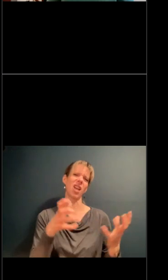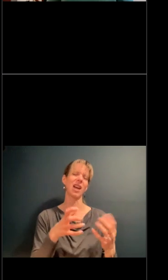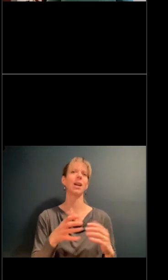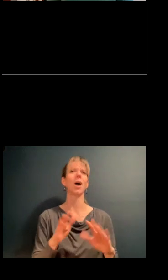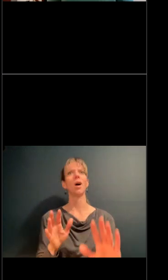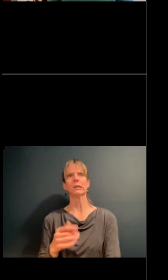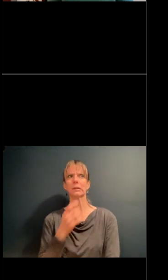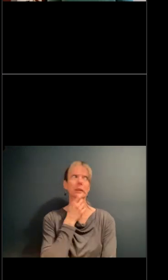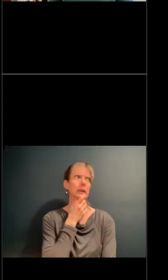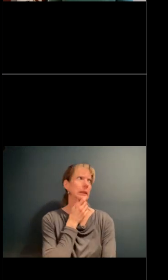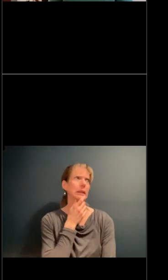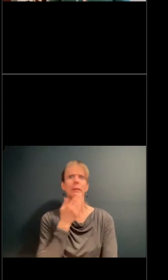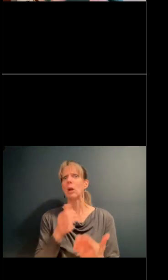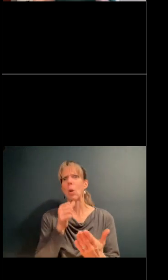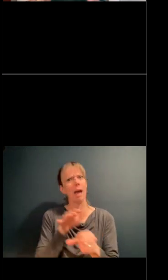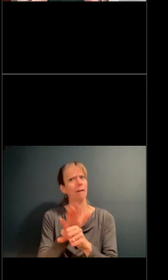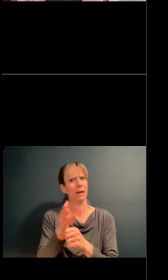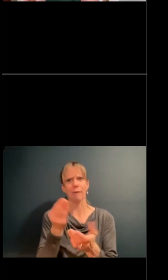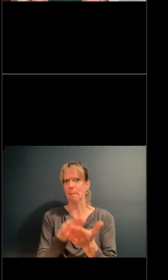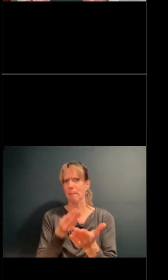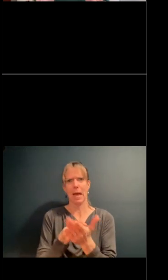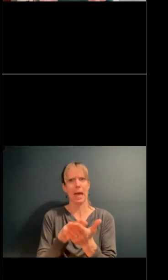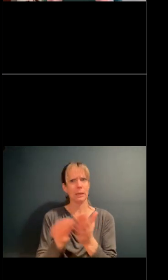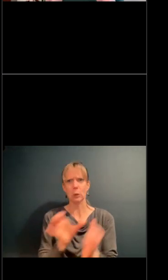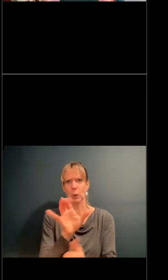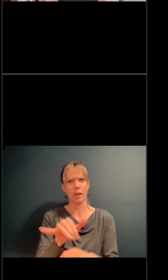those changes." And yet in a community of belonging no one